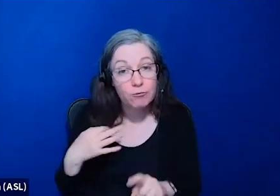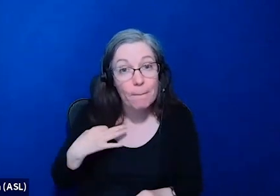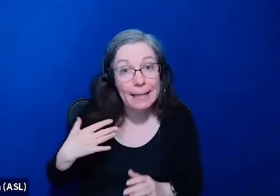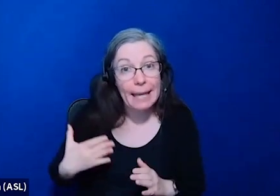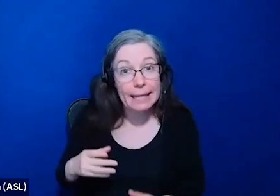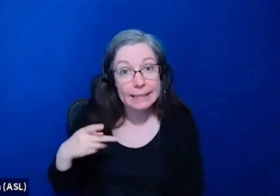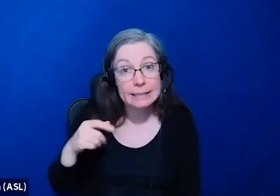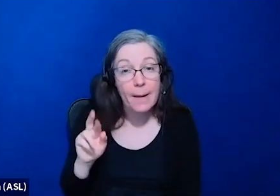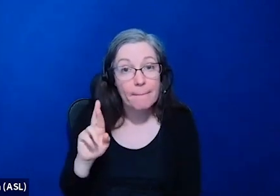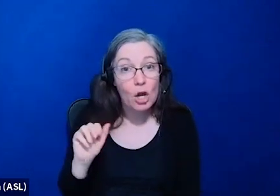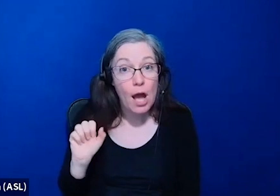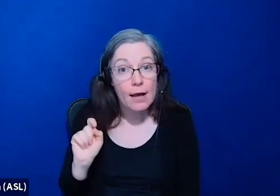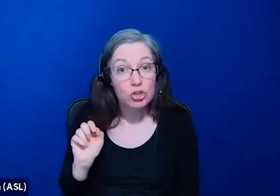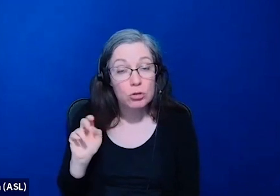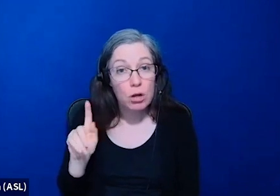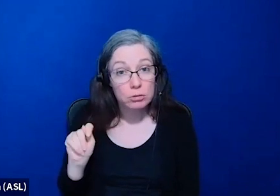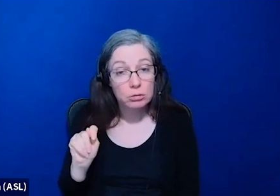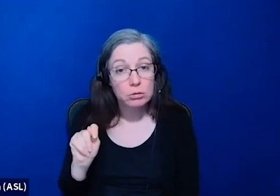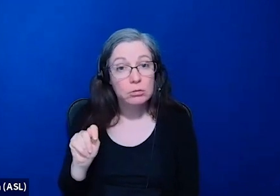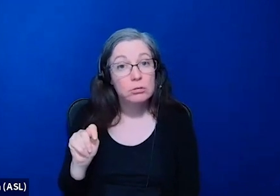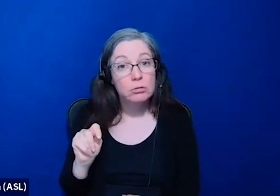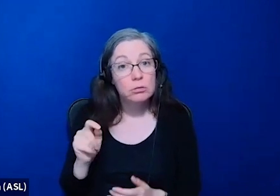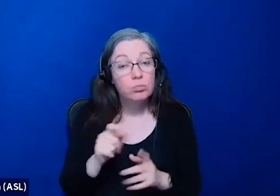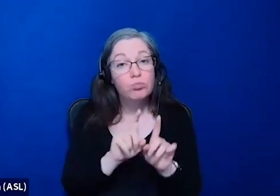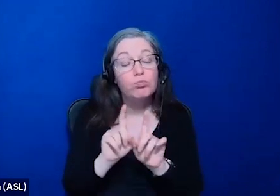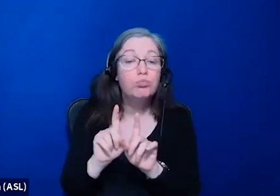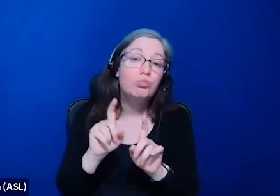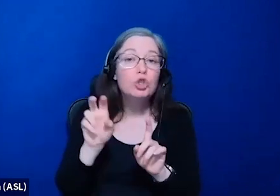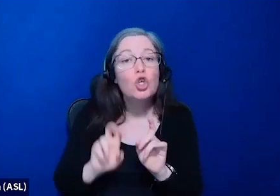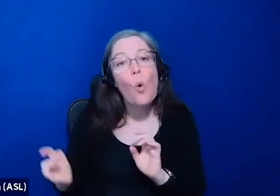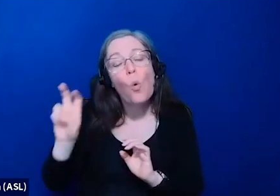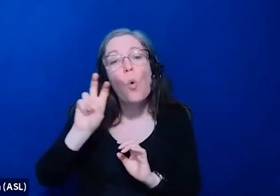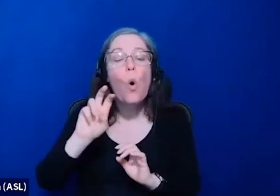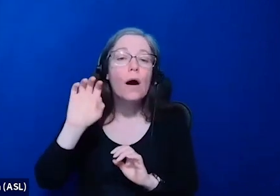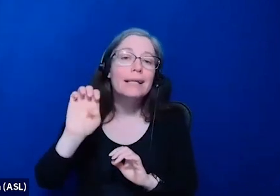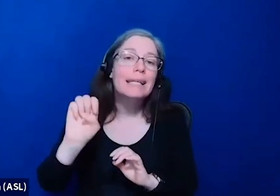He gave us a tour of the European Astronaut Center.